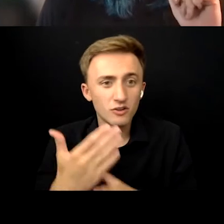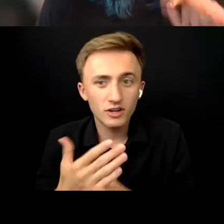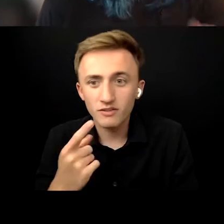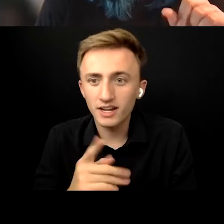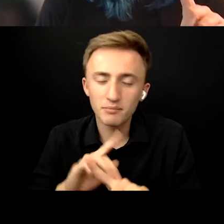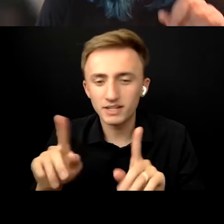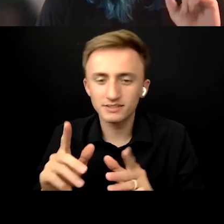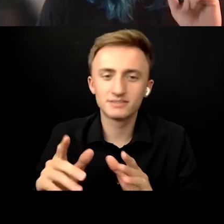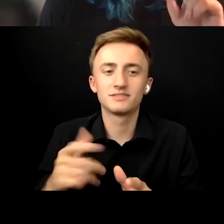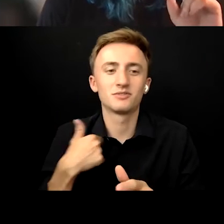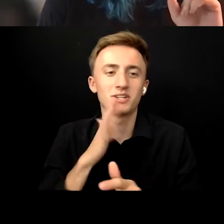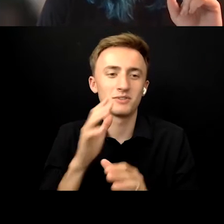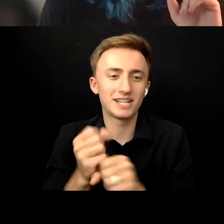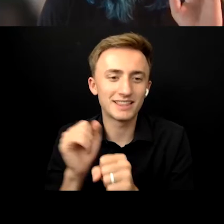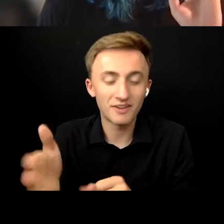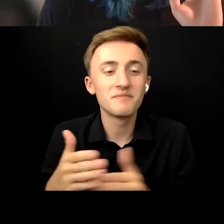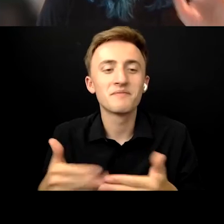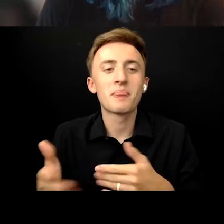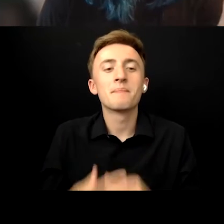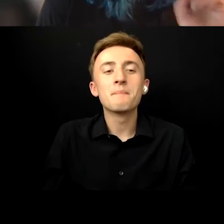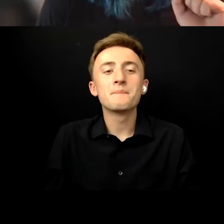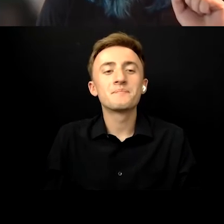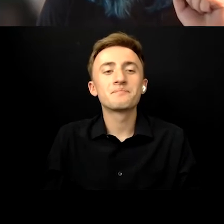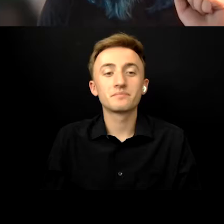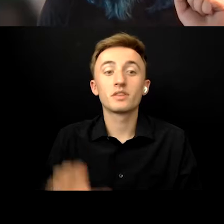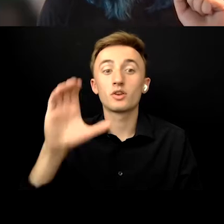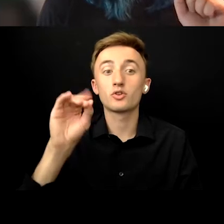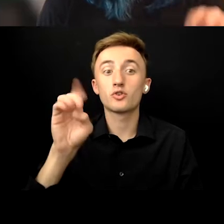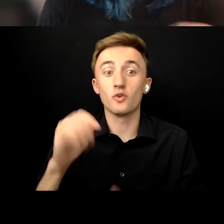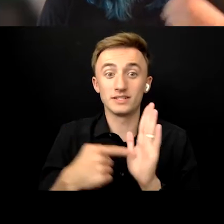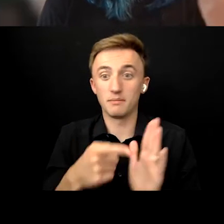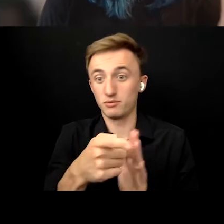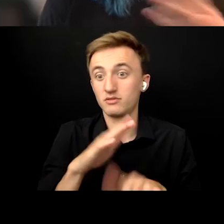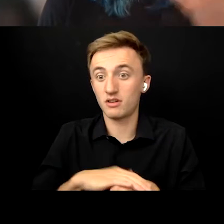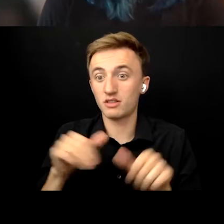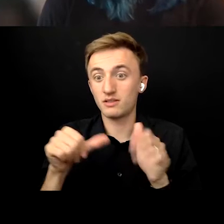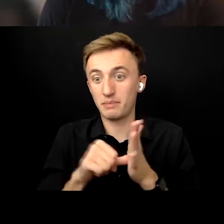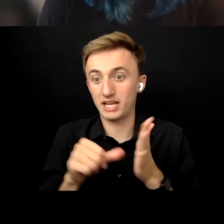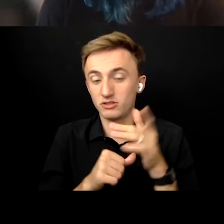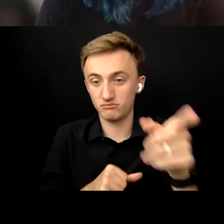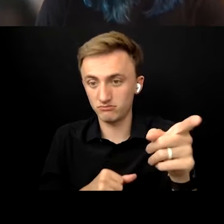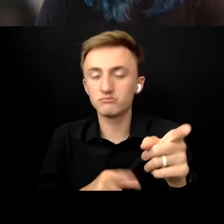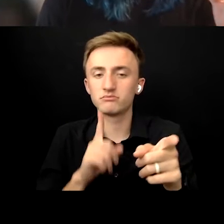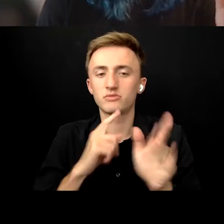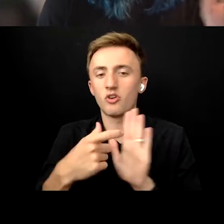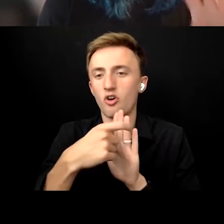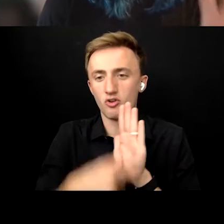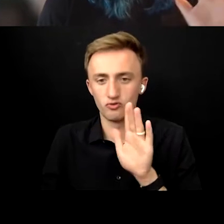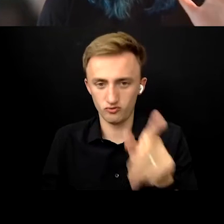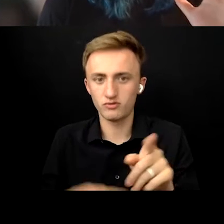we will get there. The code example on the page is an article that is highlighted in this larger